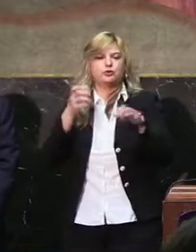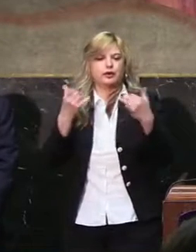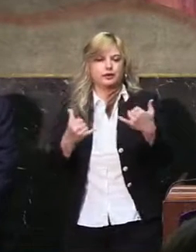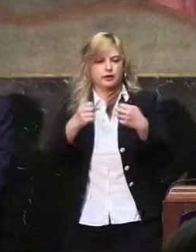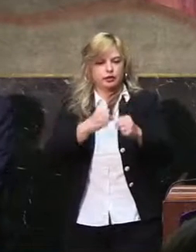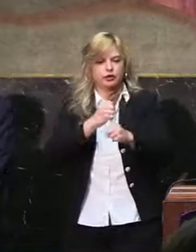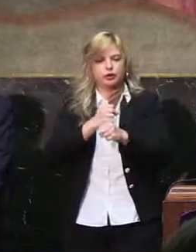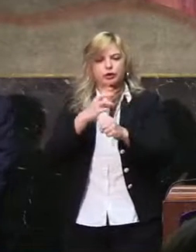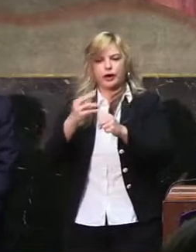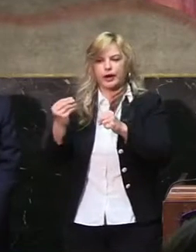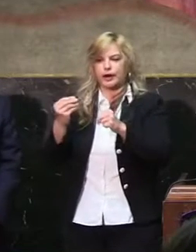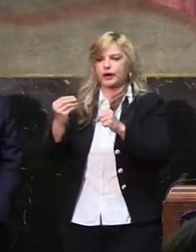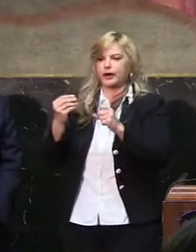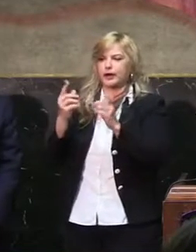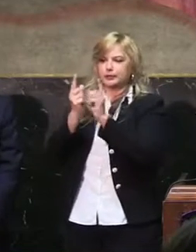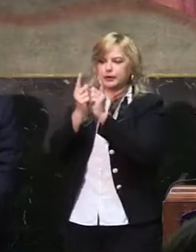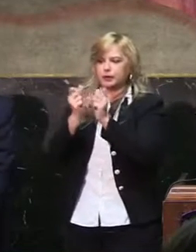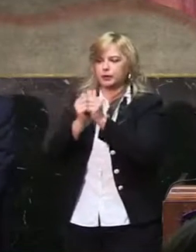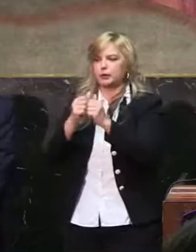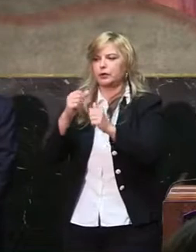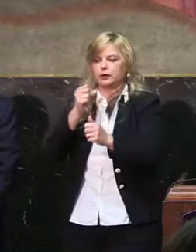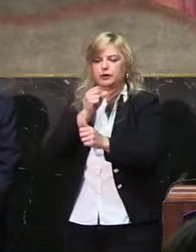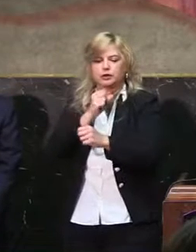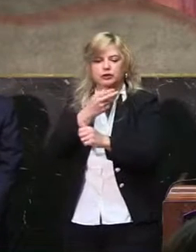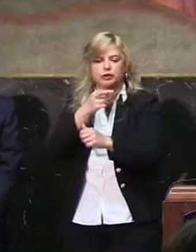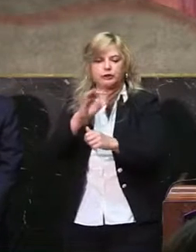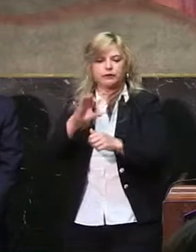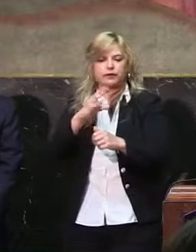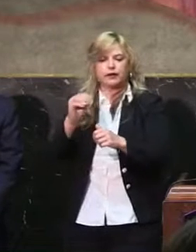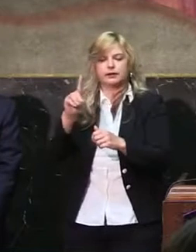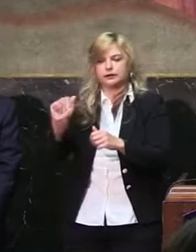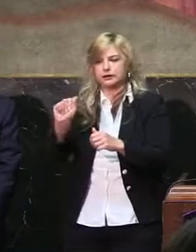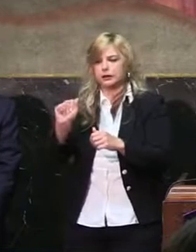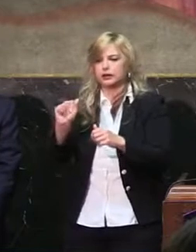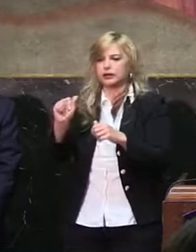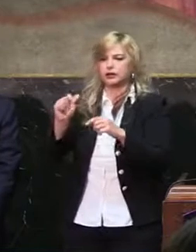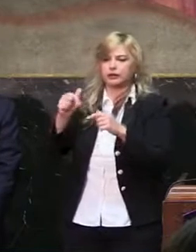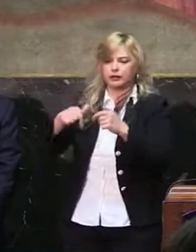sheriff's and the District Attorney's in particular we do intend to revamp that